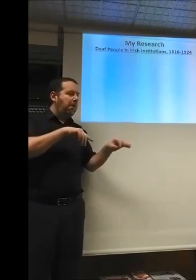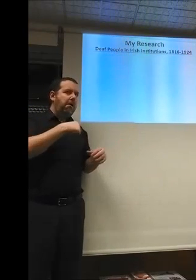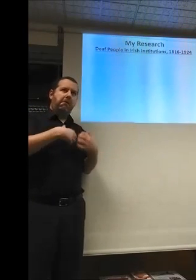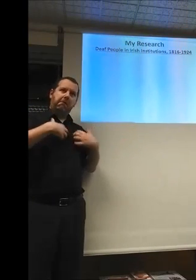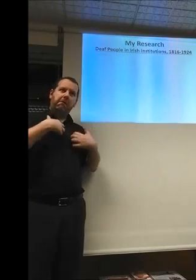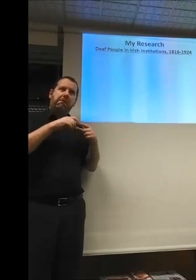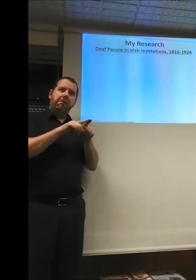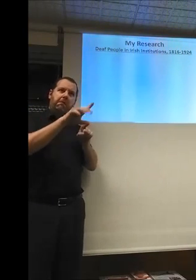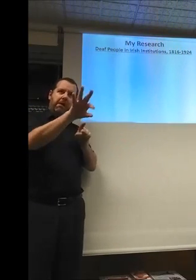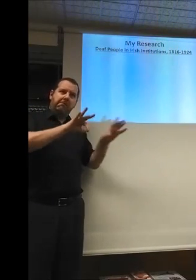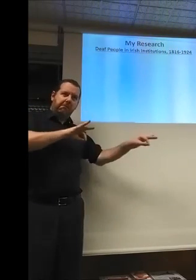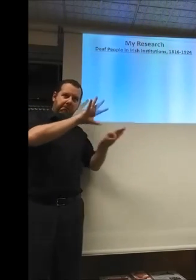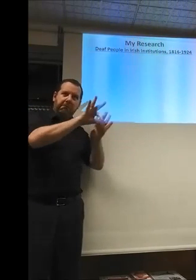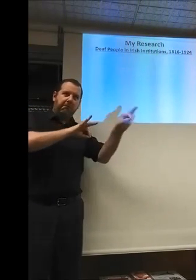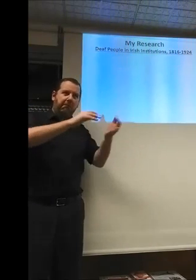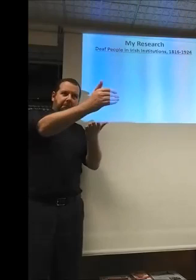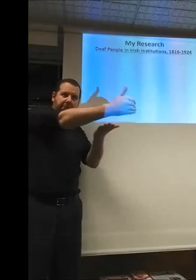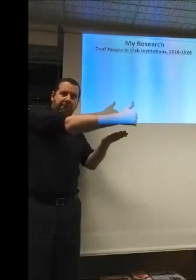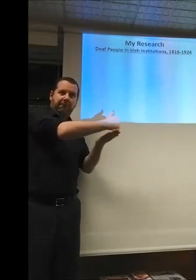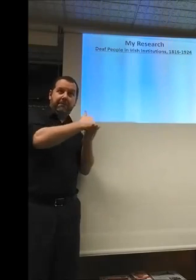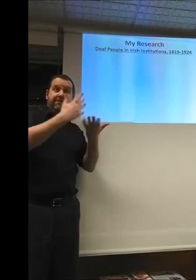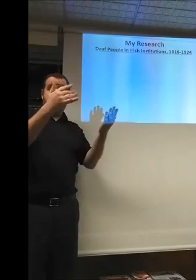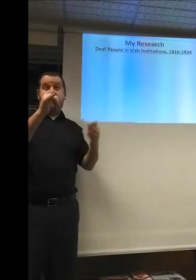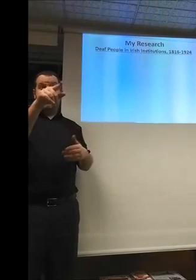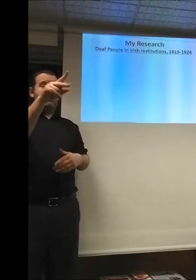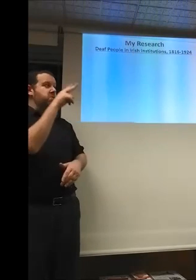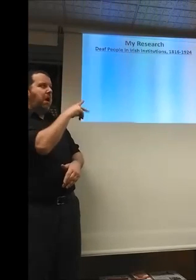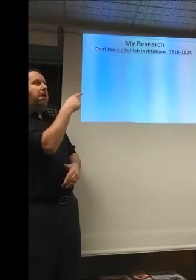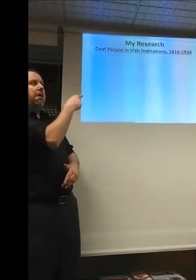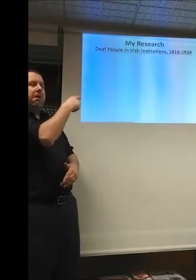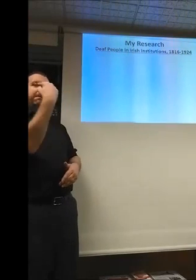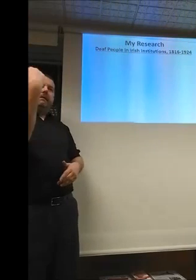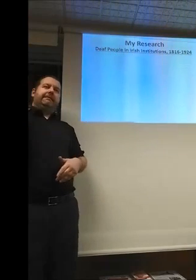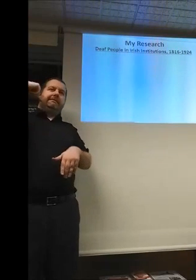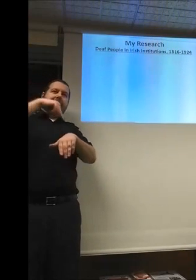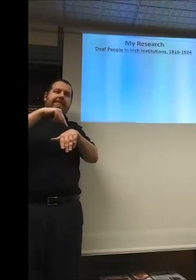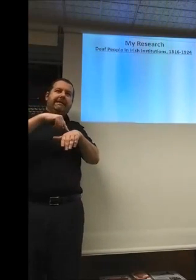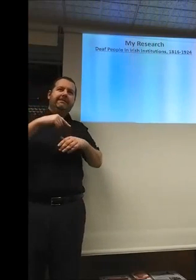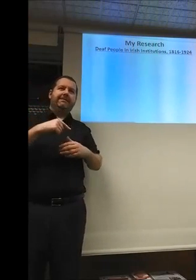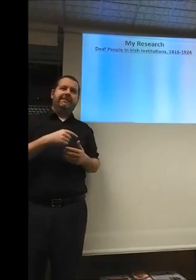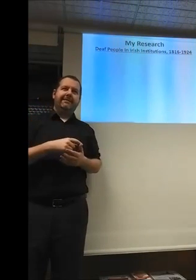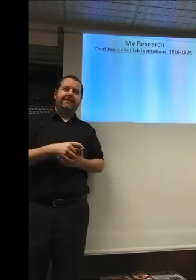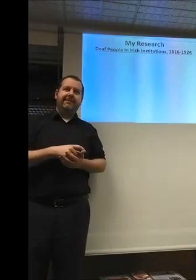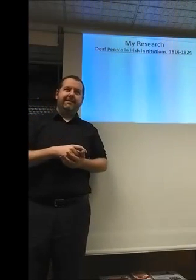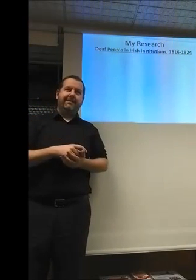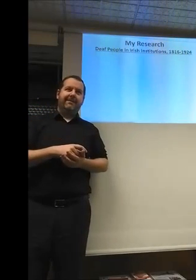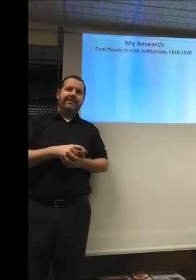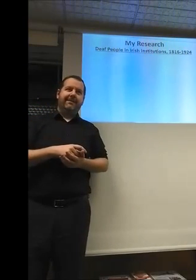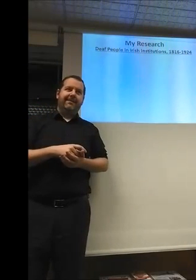on farms so yeah I’ve gotten a lot of different sources so maybe you’ll see some information